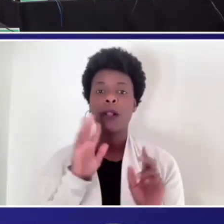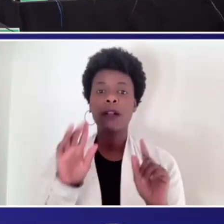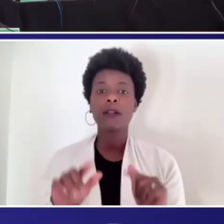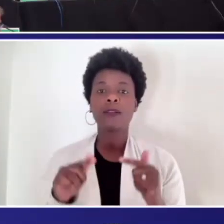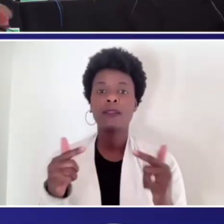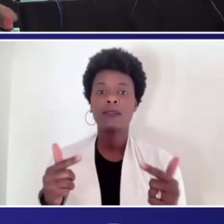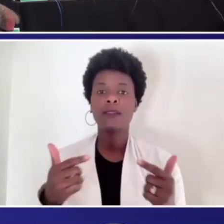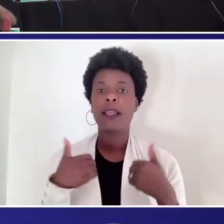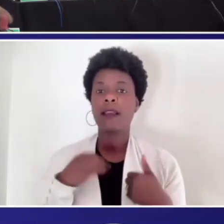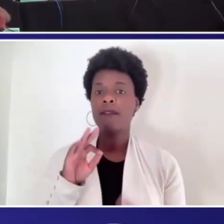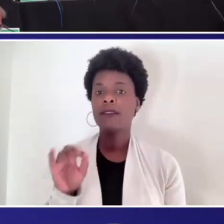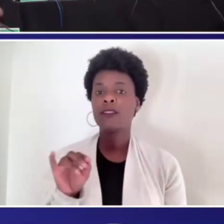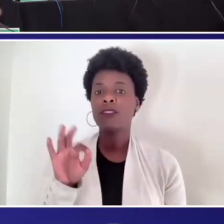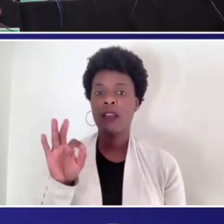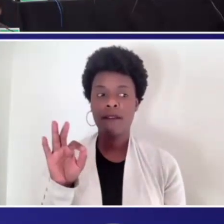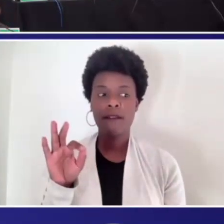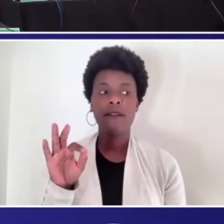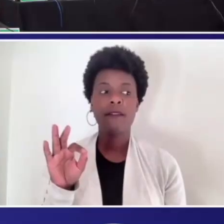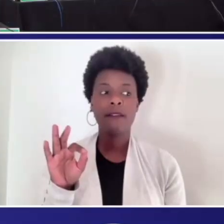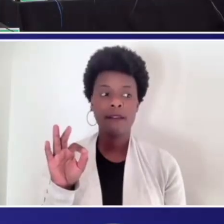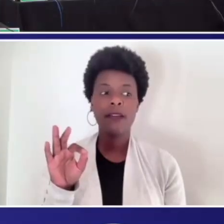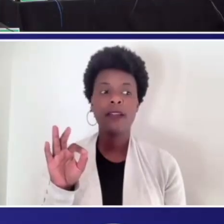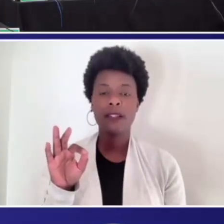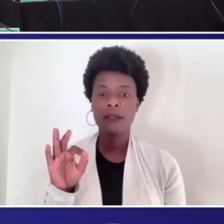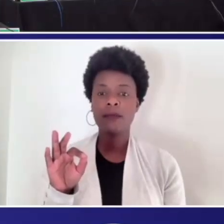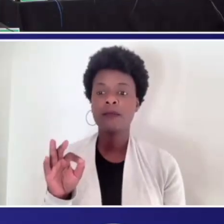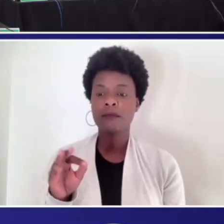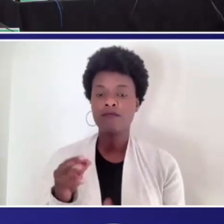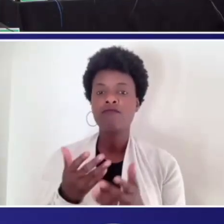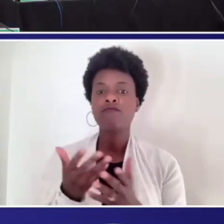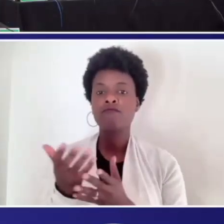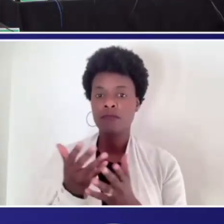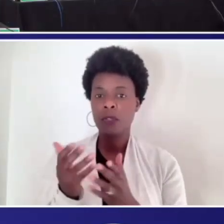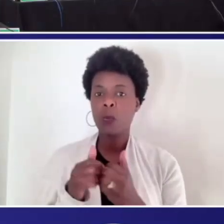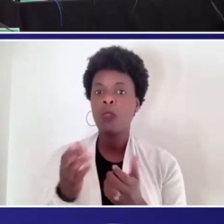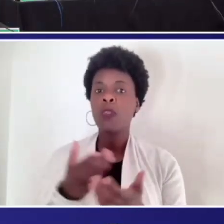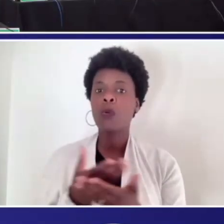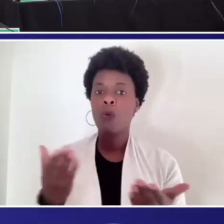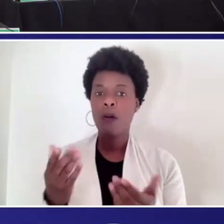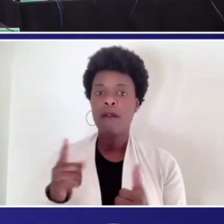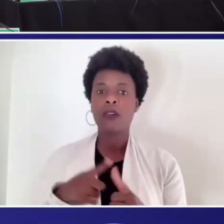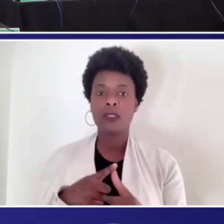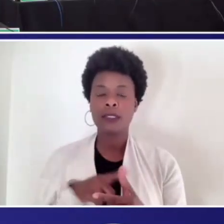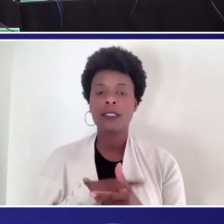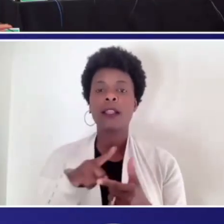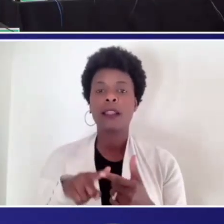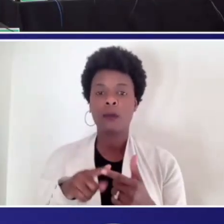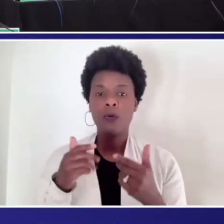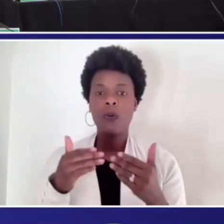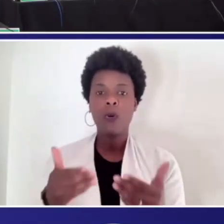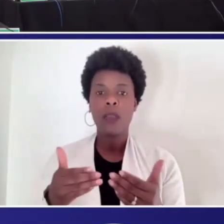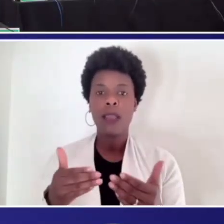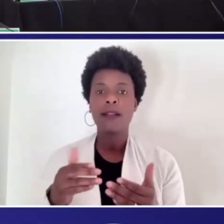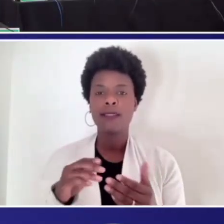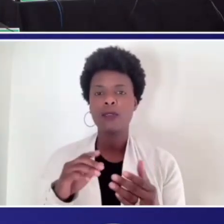Jeff speak to you guys about this. And then from there we will go into our additional discussion.